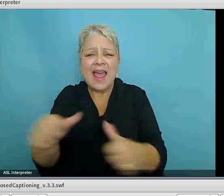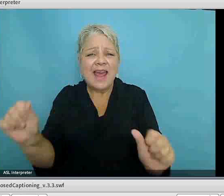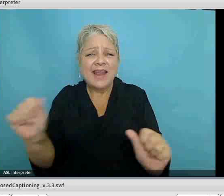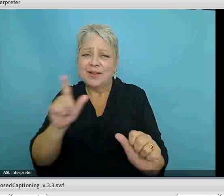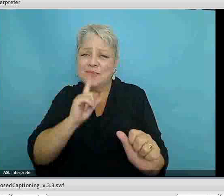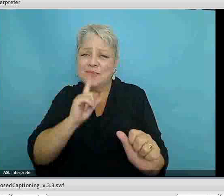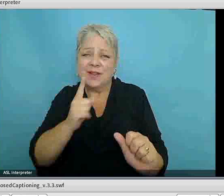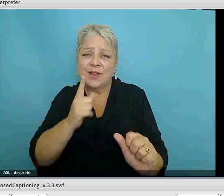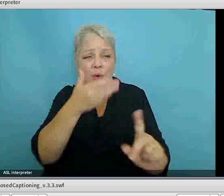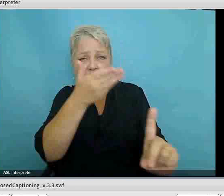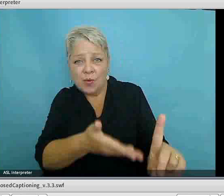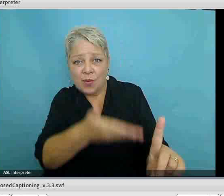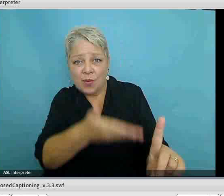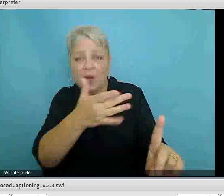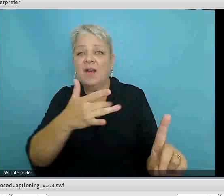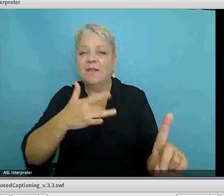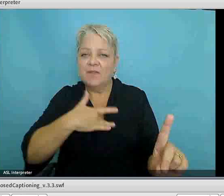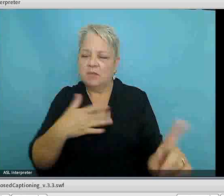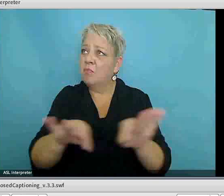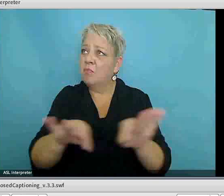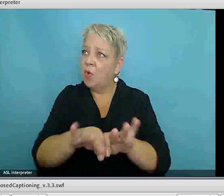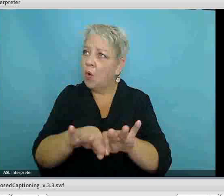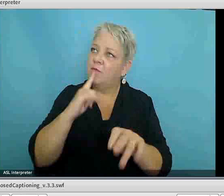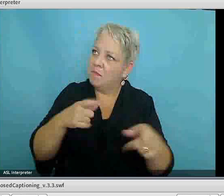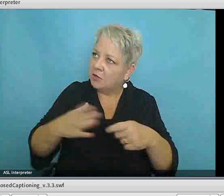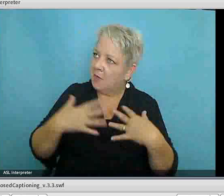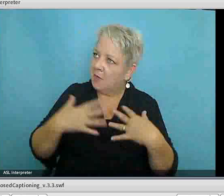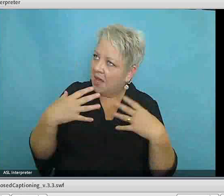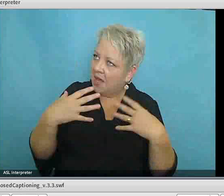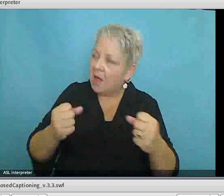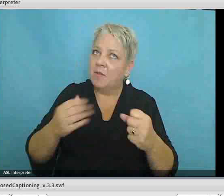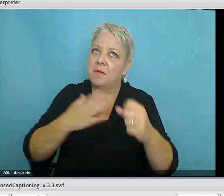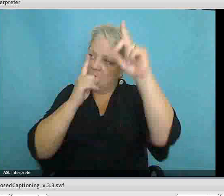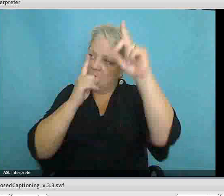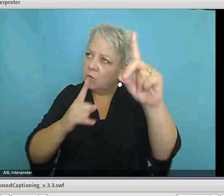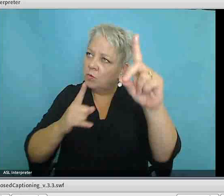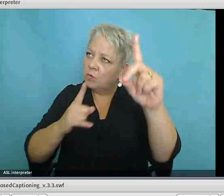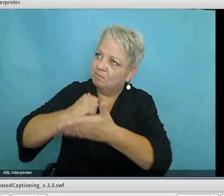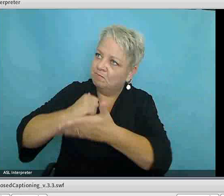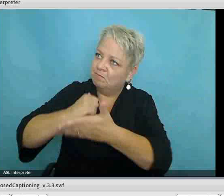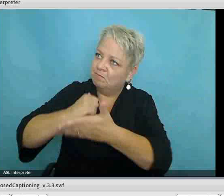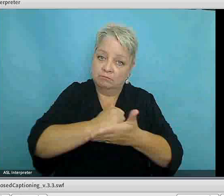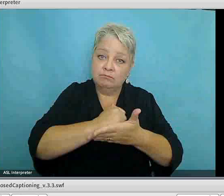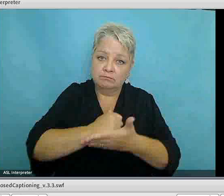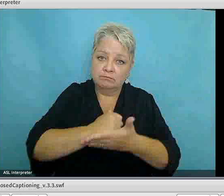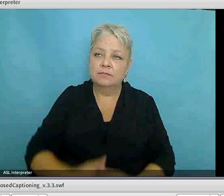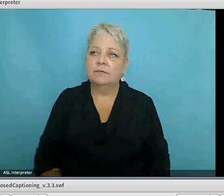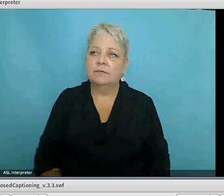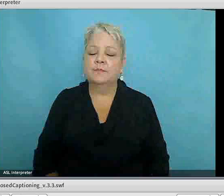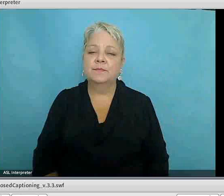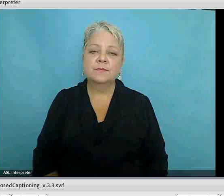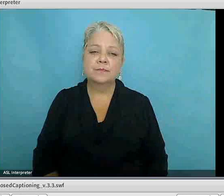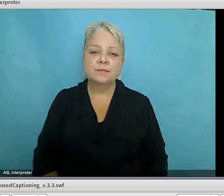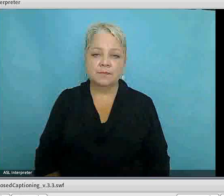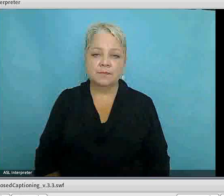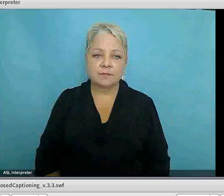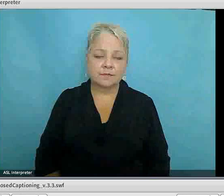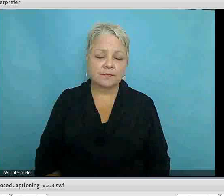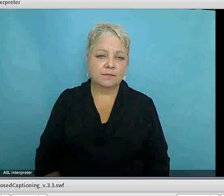health and independent living objectives.